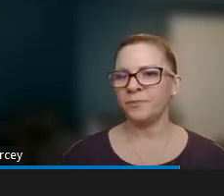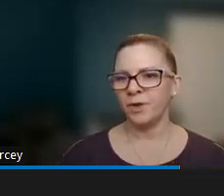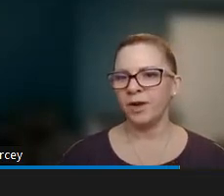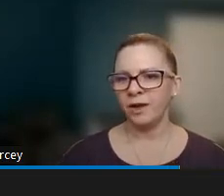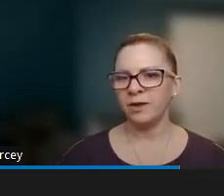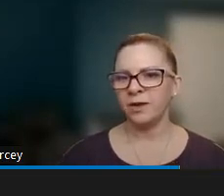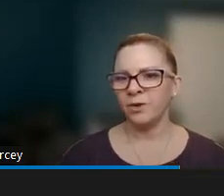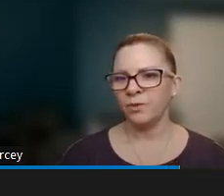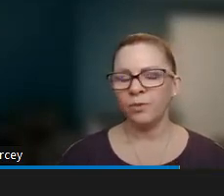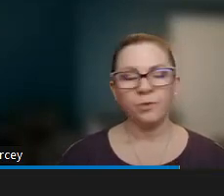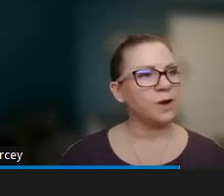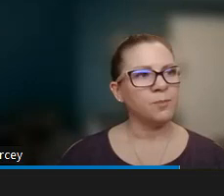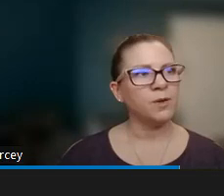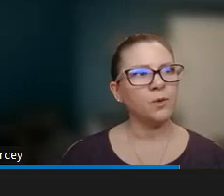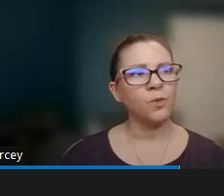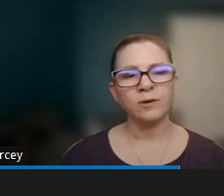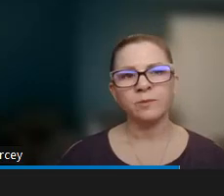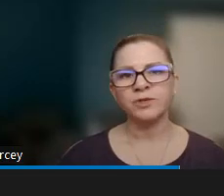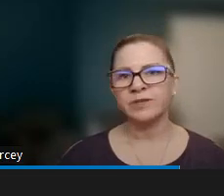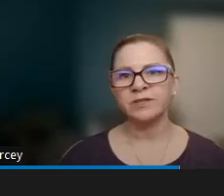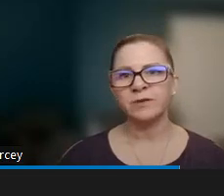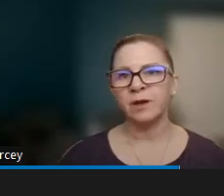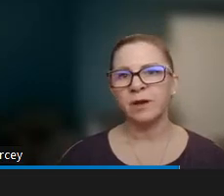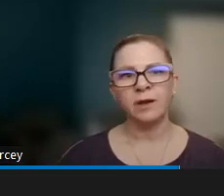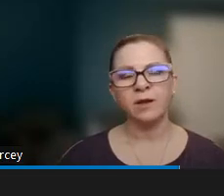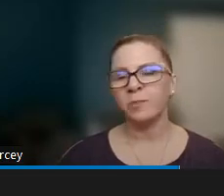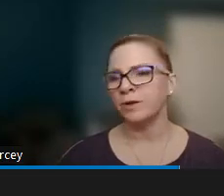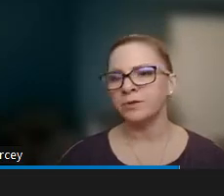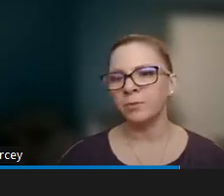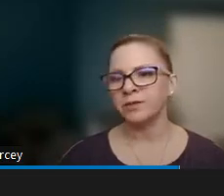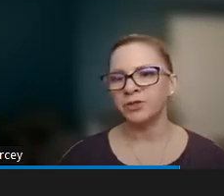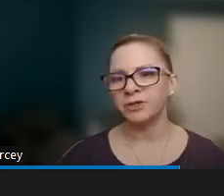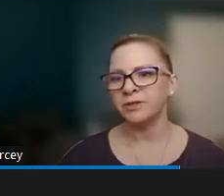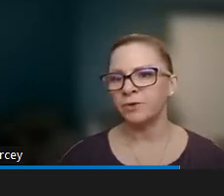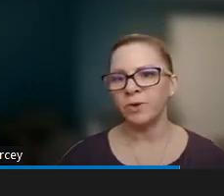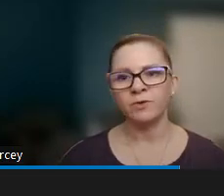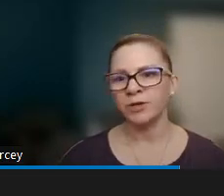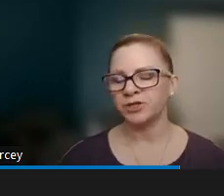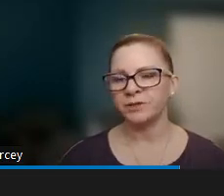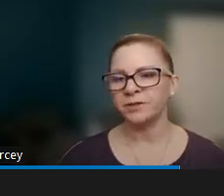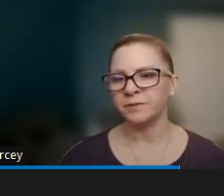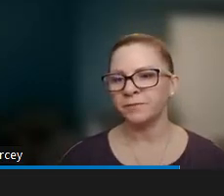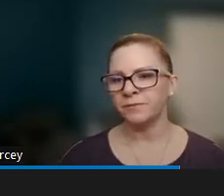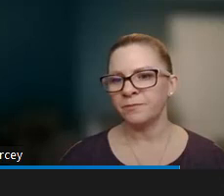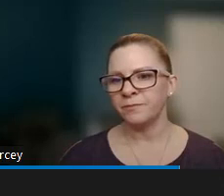OKAY. WELL, I'M WELCOME TO RECEIVING ANY E-MAILS OR MESSAGES IF YOU HAVE QUESTIONS.